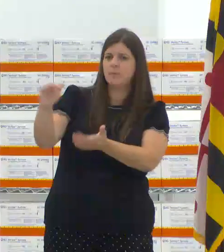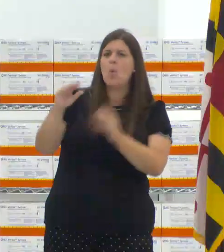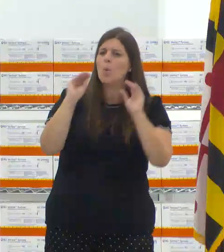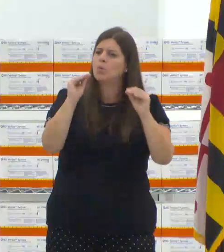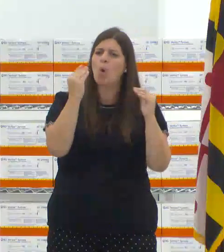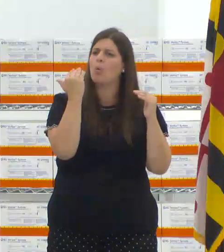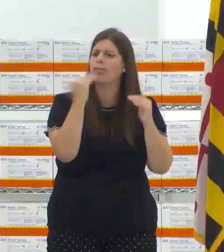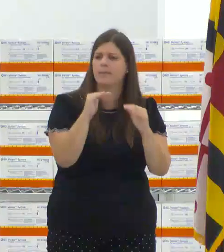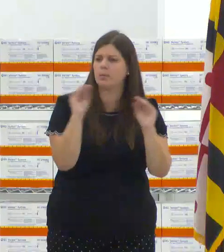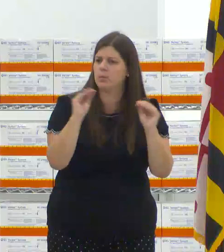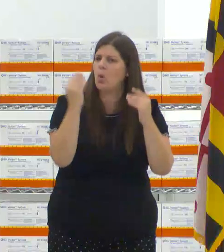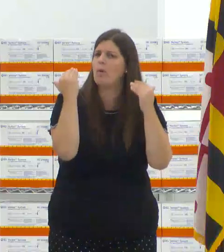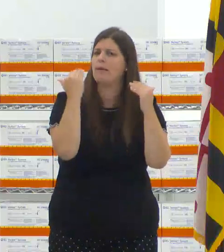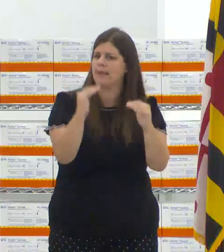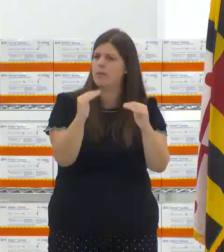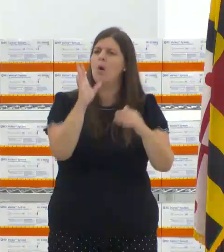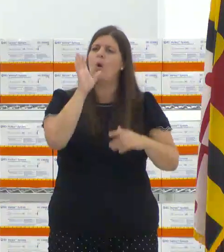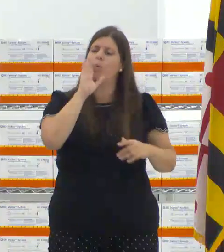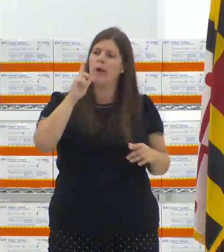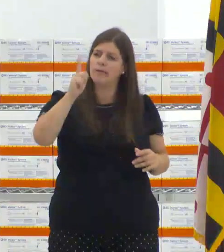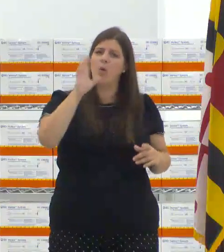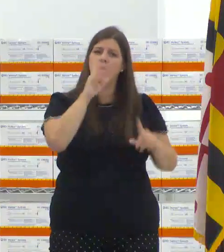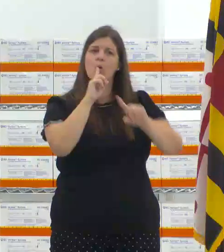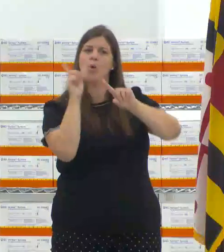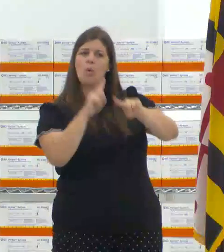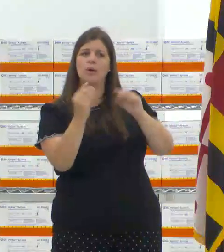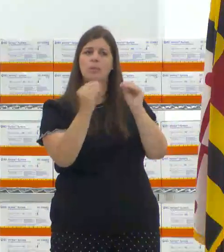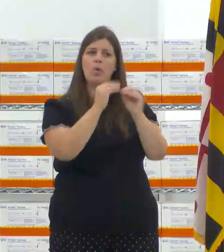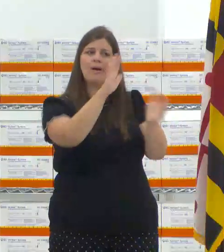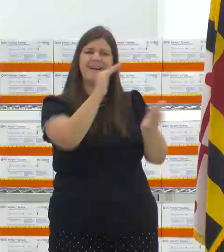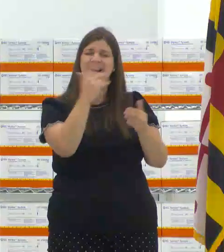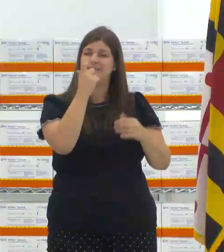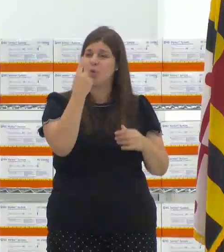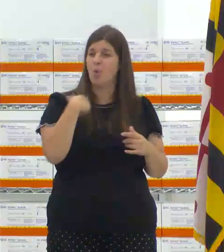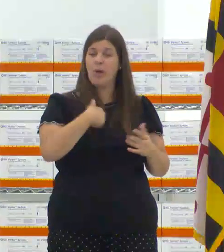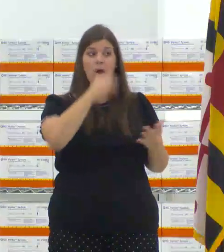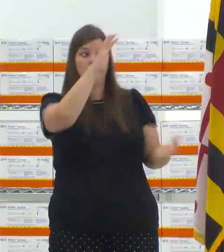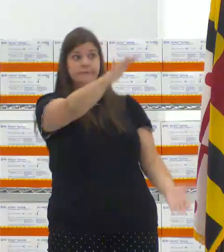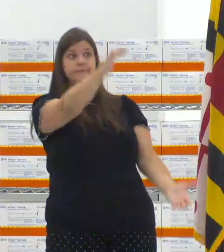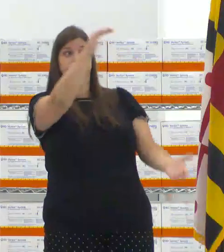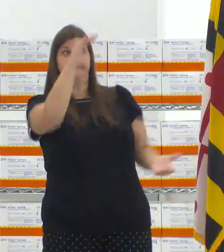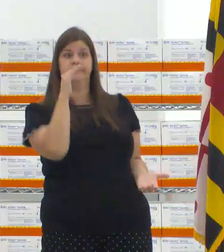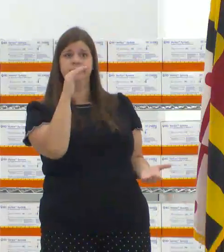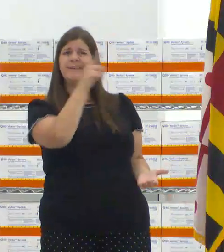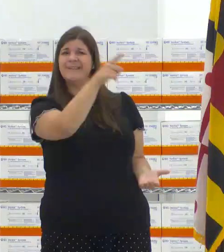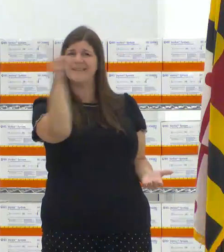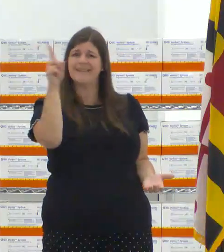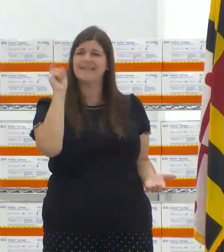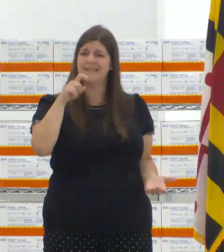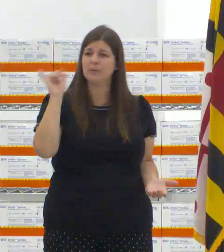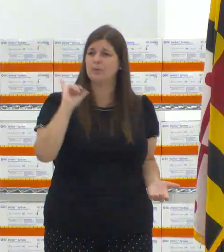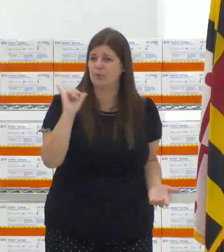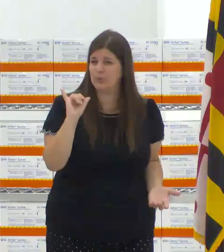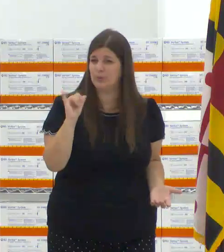And the discussion with both BD and the other ultimate goal, company, Quidel, along with the Rockefeller Foundation, the we want to use 100 million of these tests with a group of